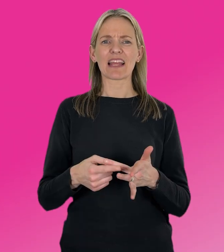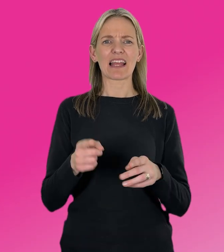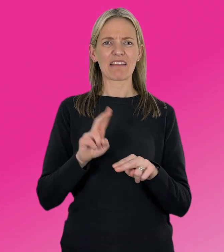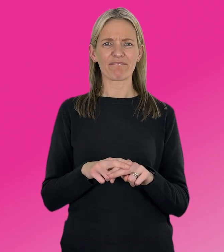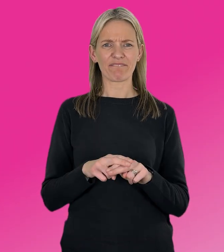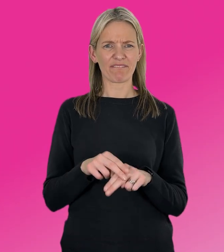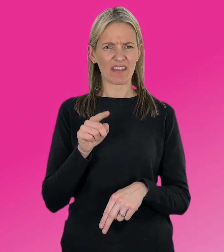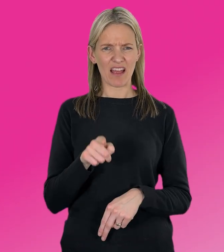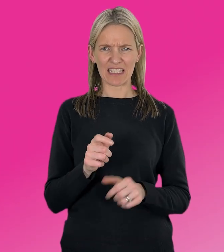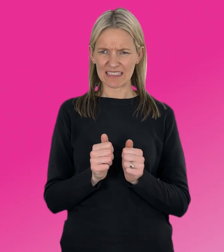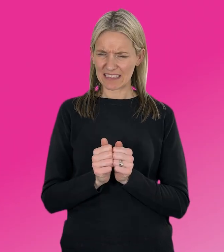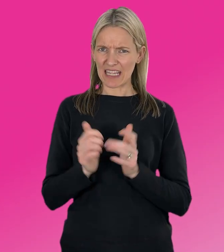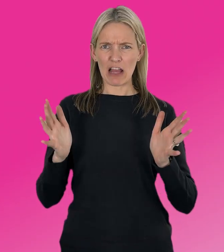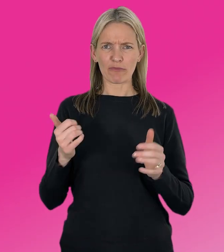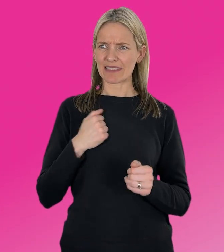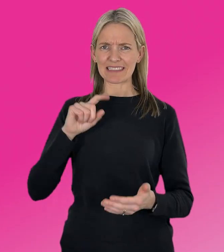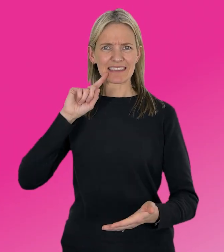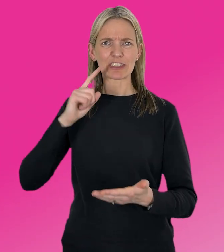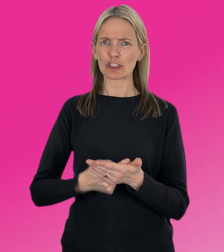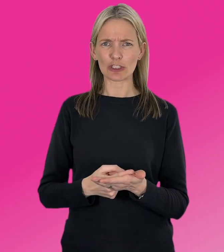If you do not agree with our decision